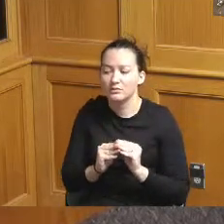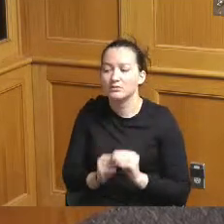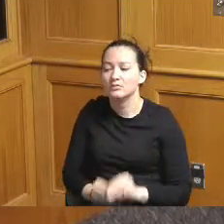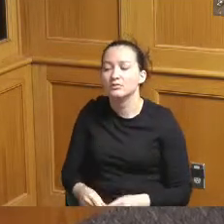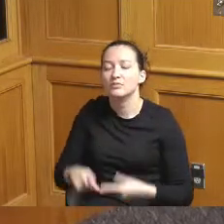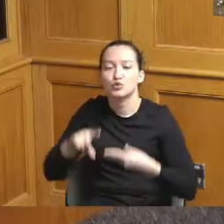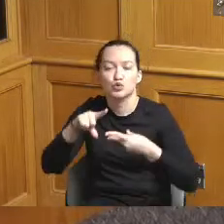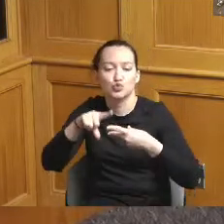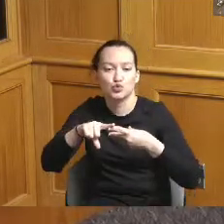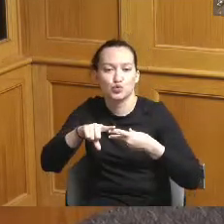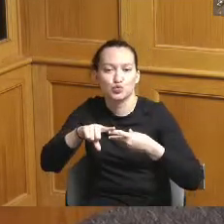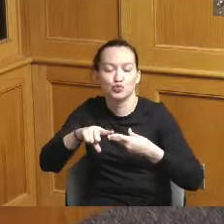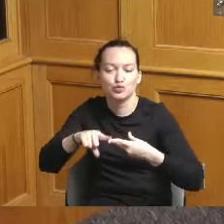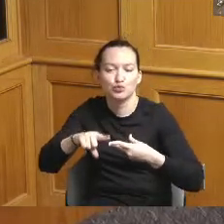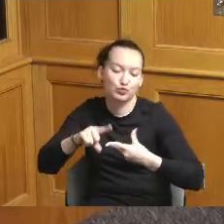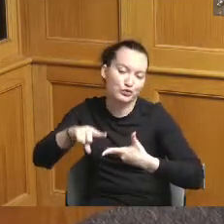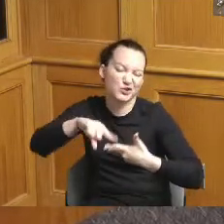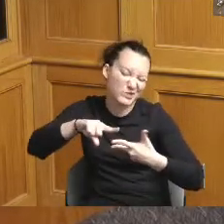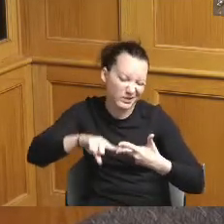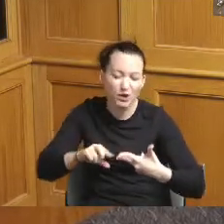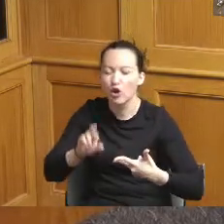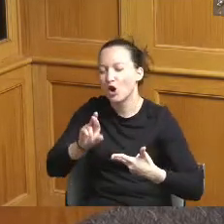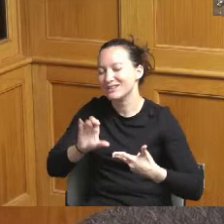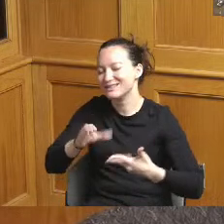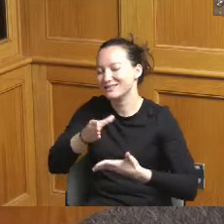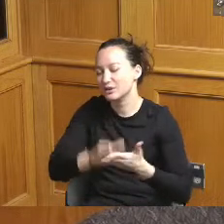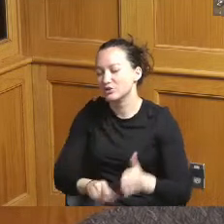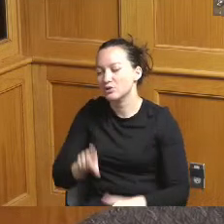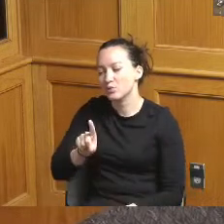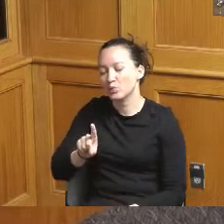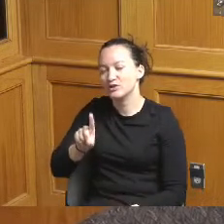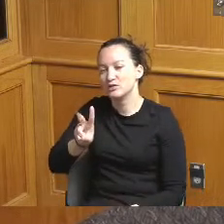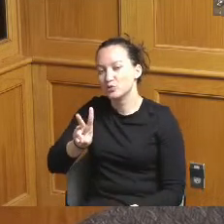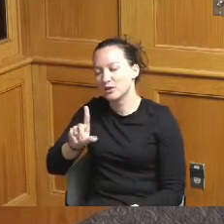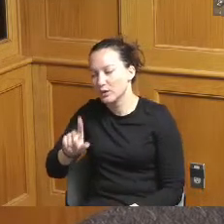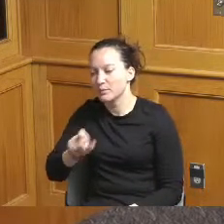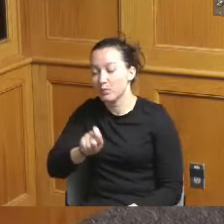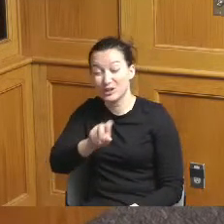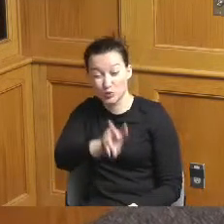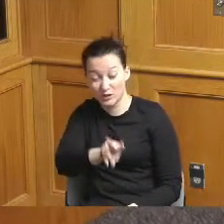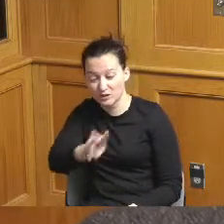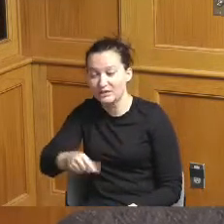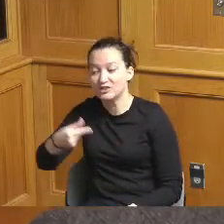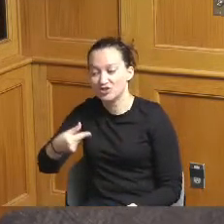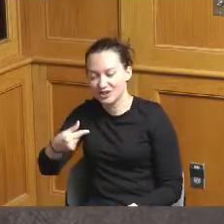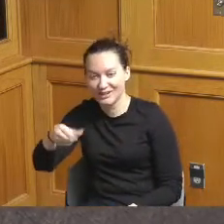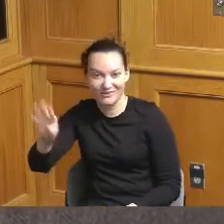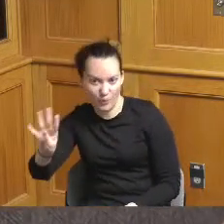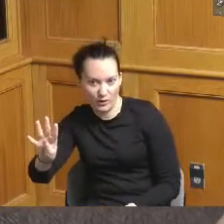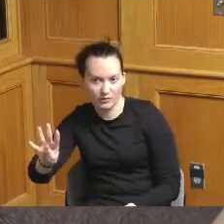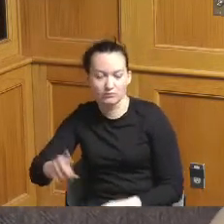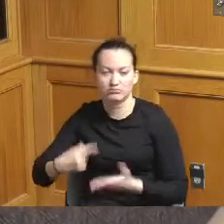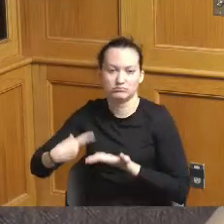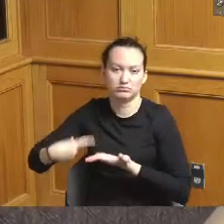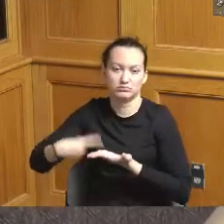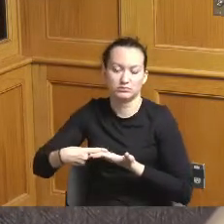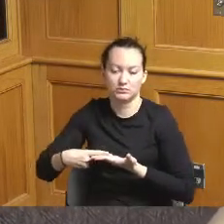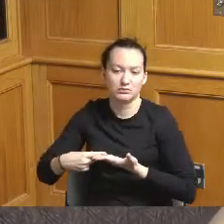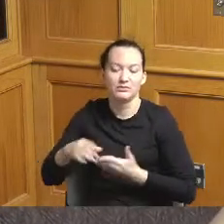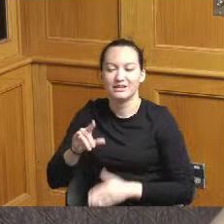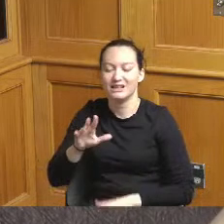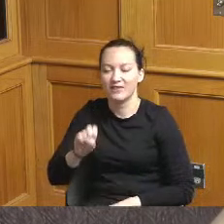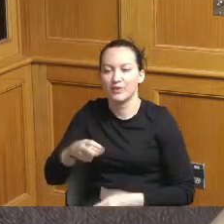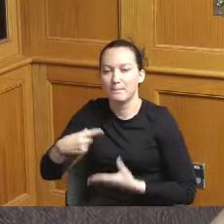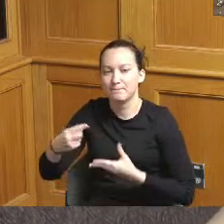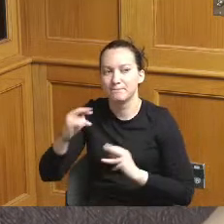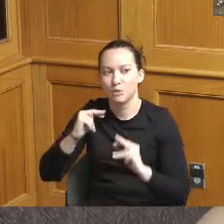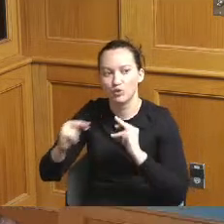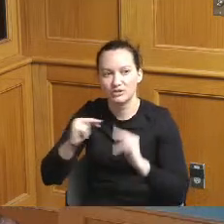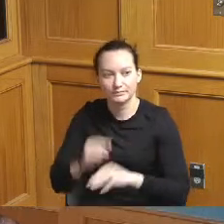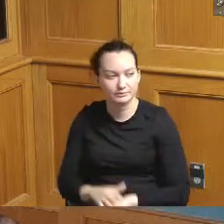two and three two RC section 121.22 G4 to discuss collective bargaining second